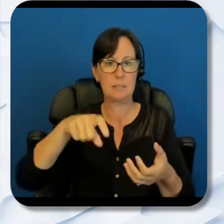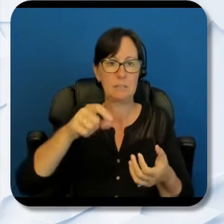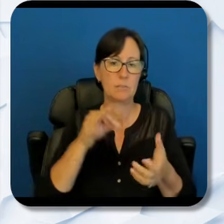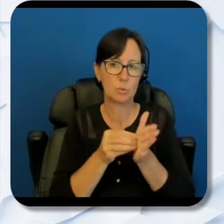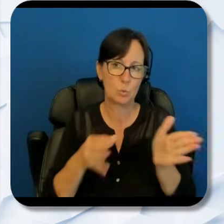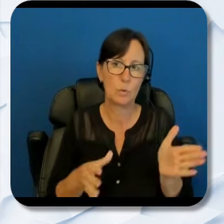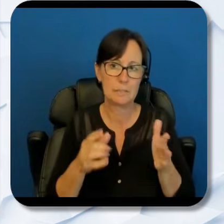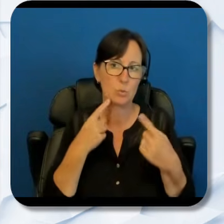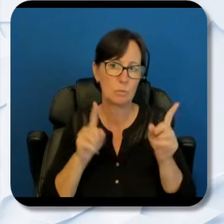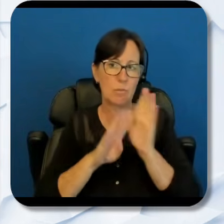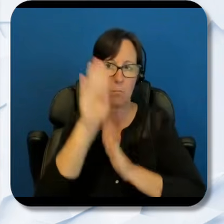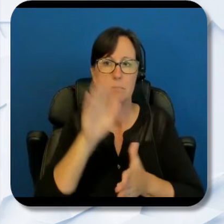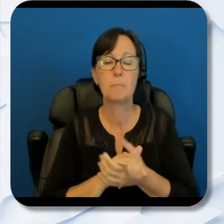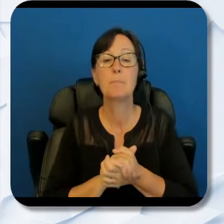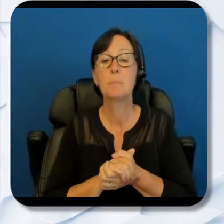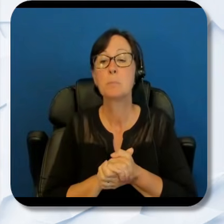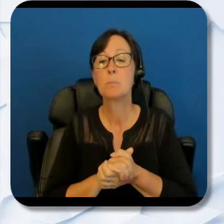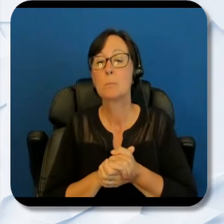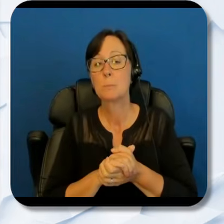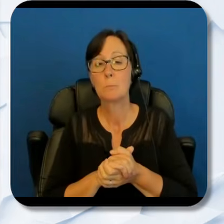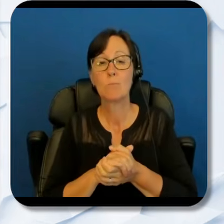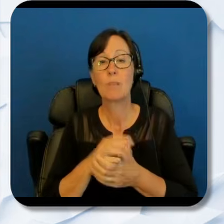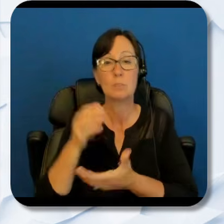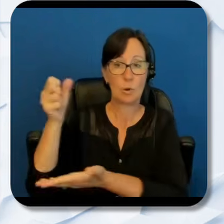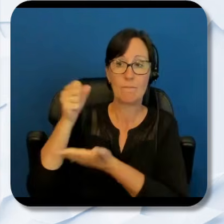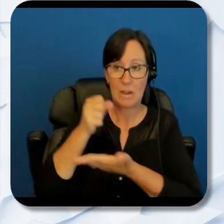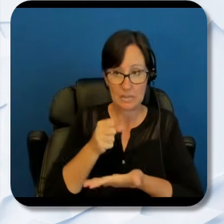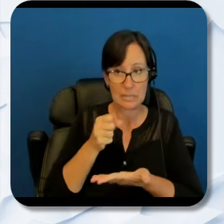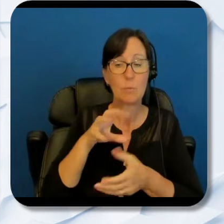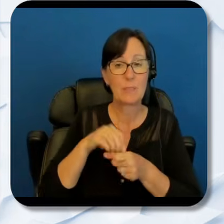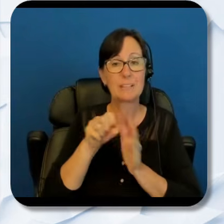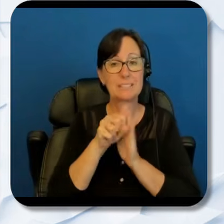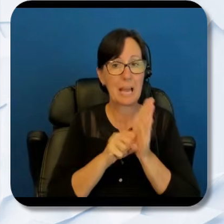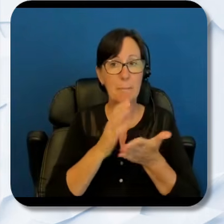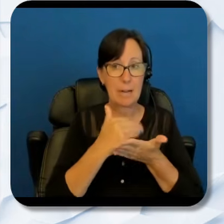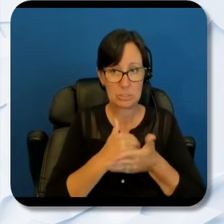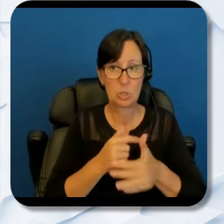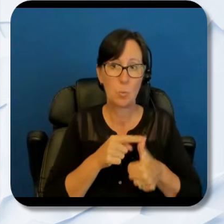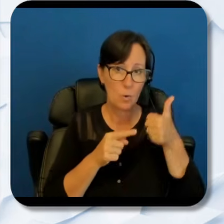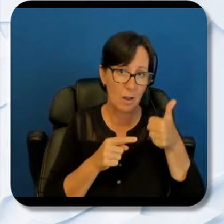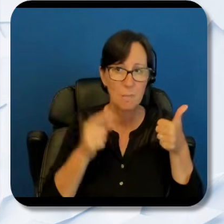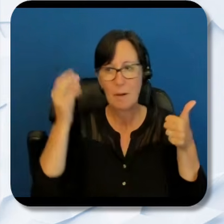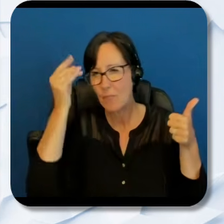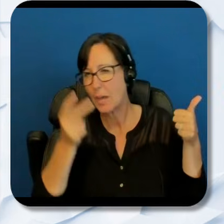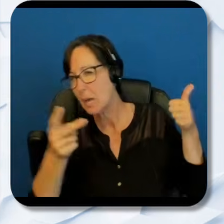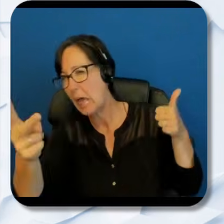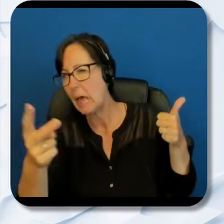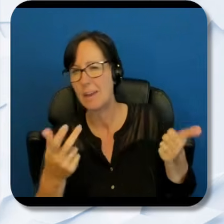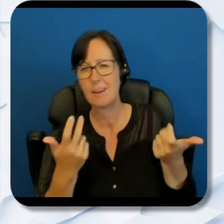But as we think ahead, in addition to the funding that was dedicated in the state budget, I think there's also opportunities and strategies and solutions that we